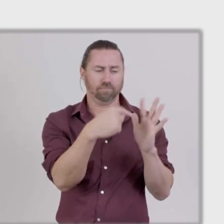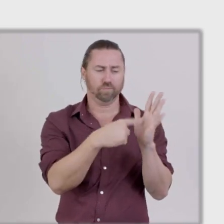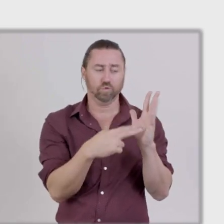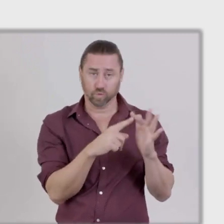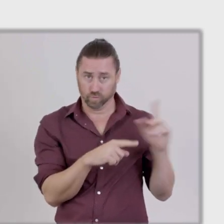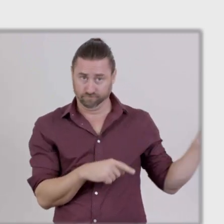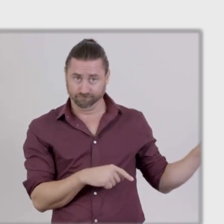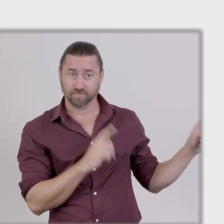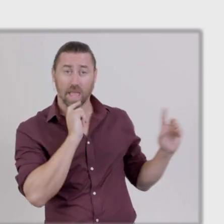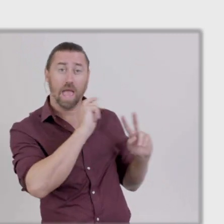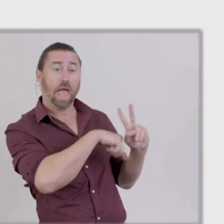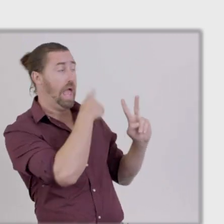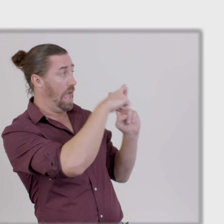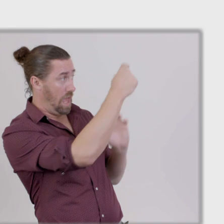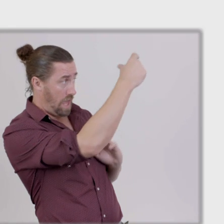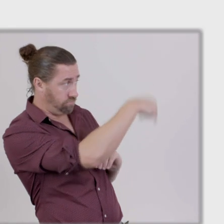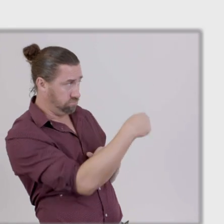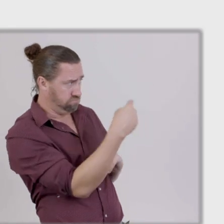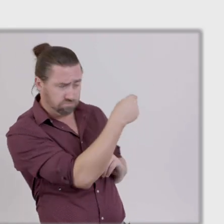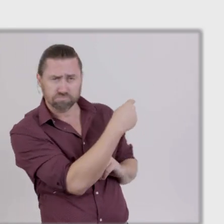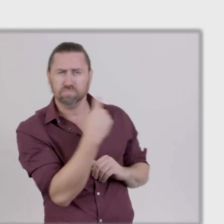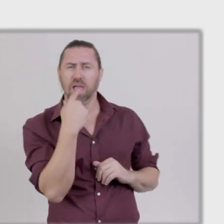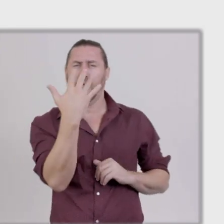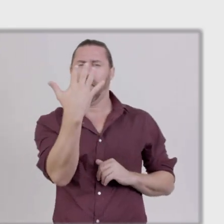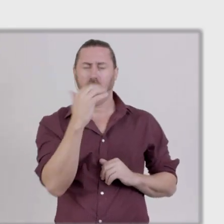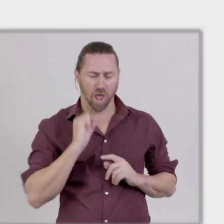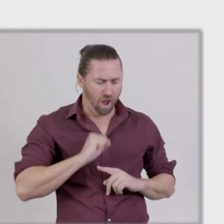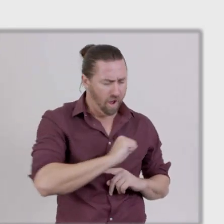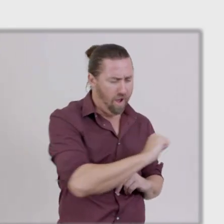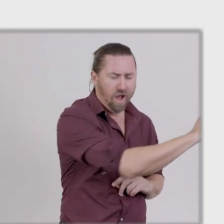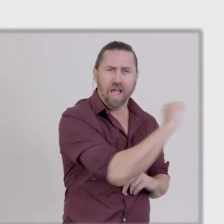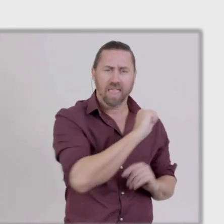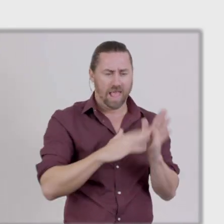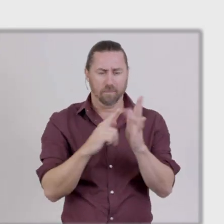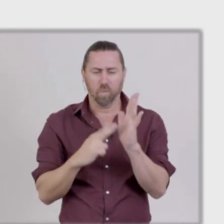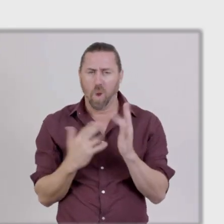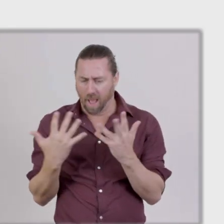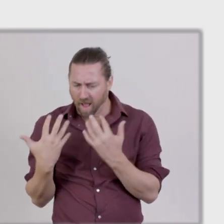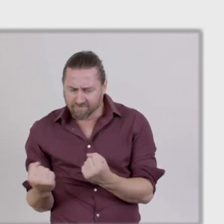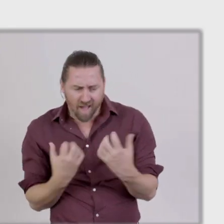The second column of the table shows how many moons each planet has orbiting it.